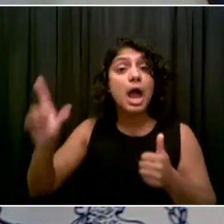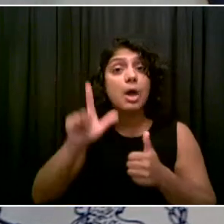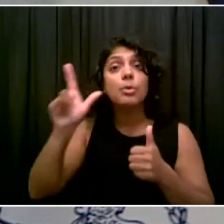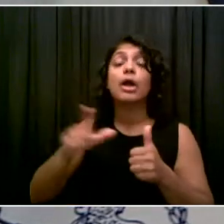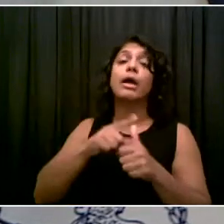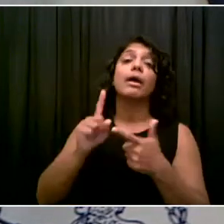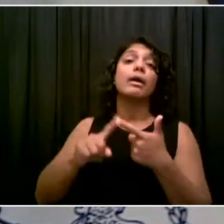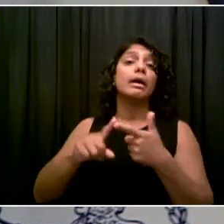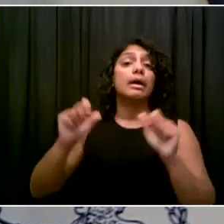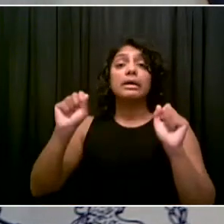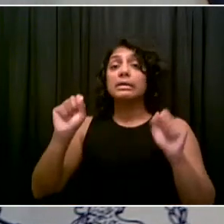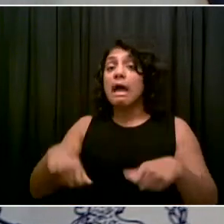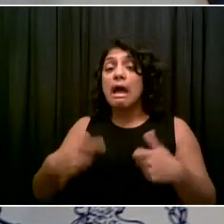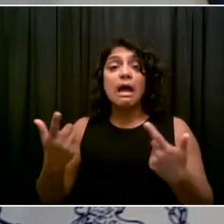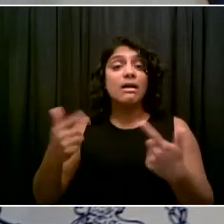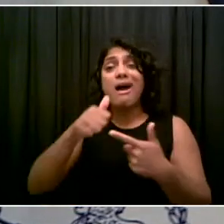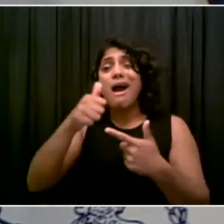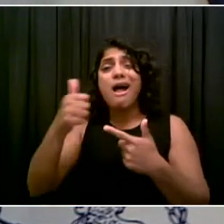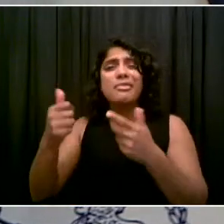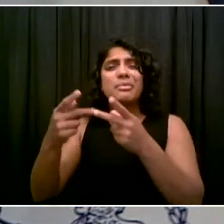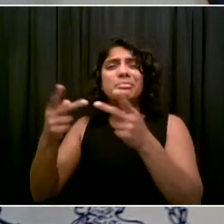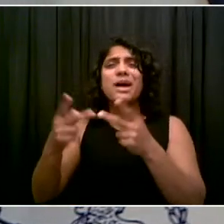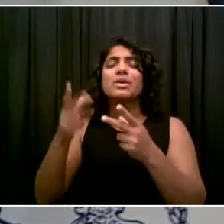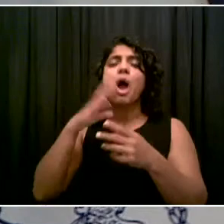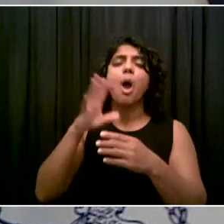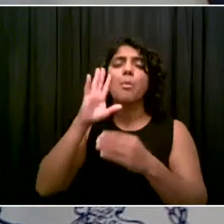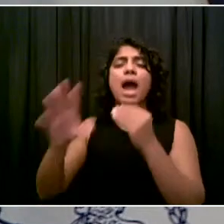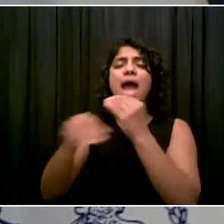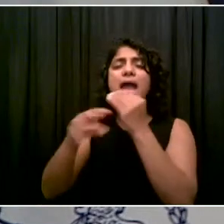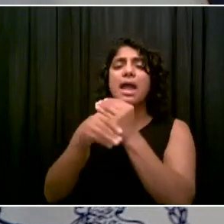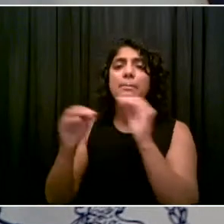LIBRAR BYRCANHES ARE OPENING UP, SO WERE GOING TO